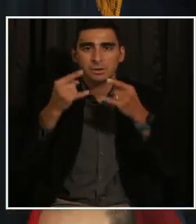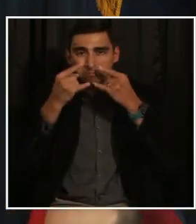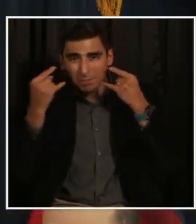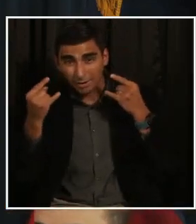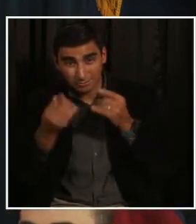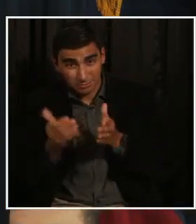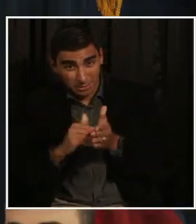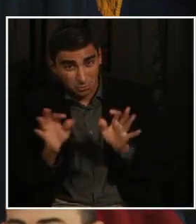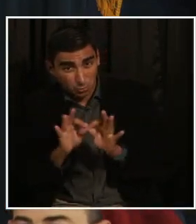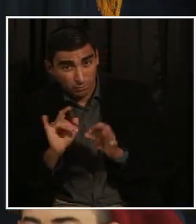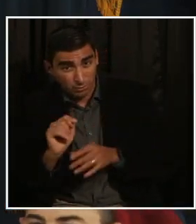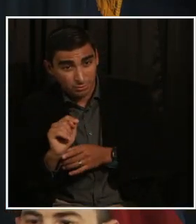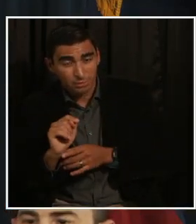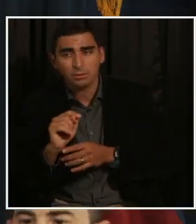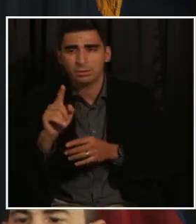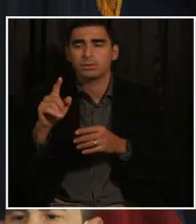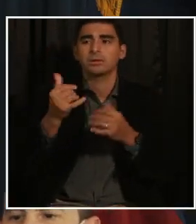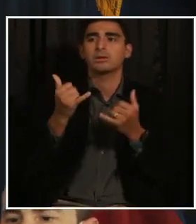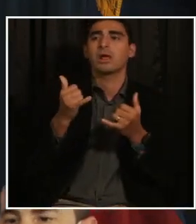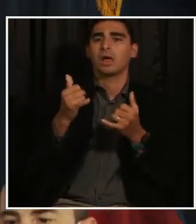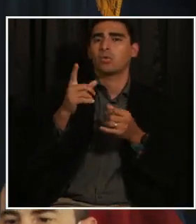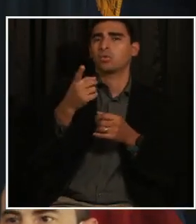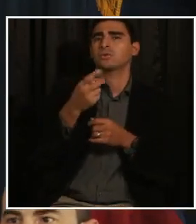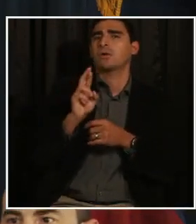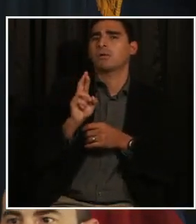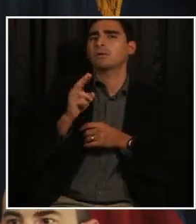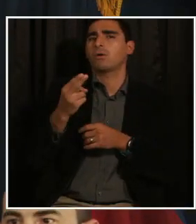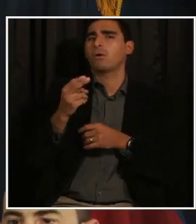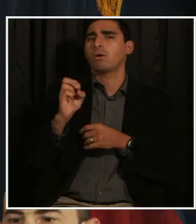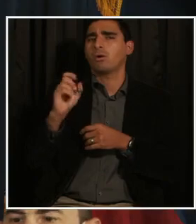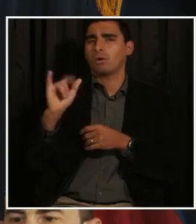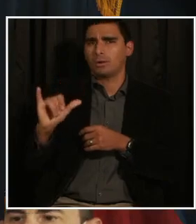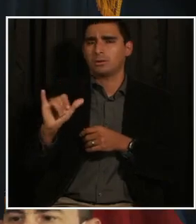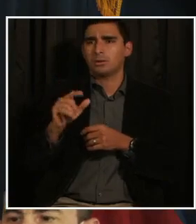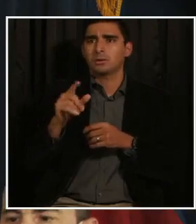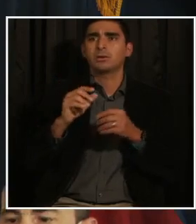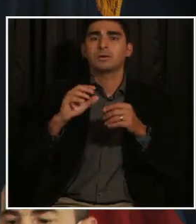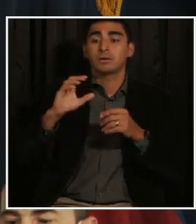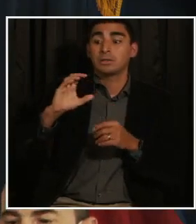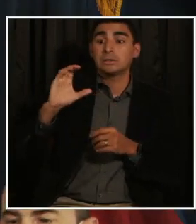sure thank you for the question so cdc has shared some data that has shown that you